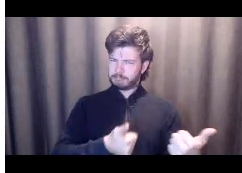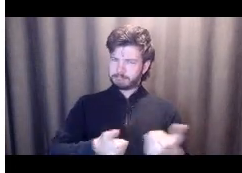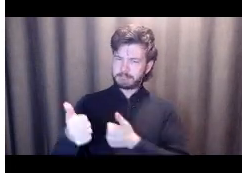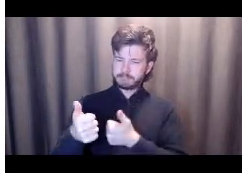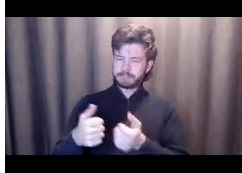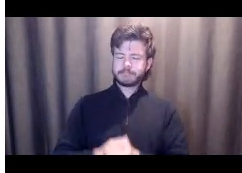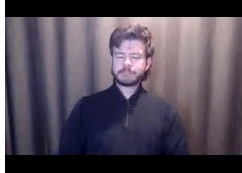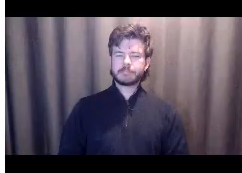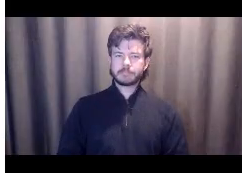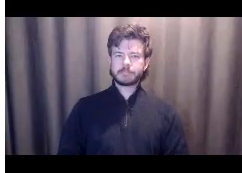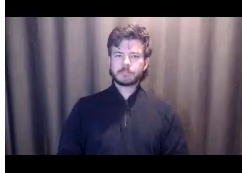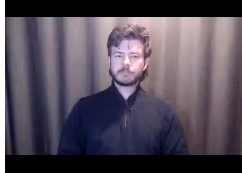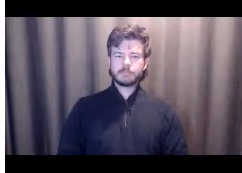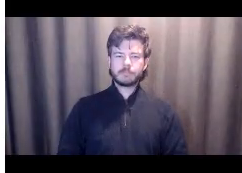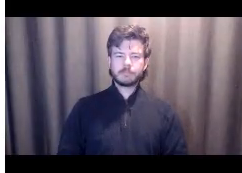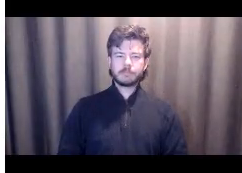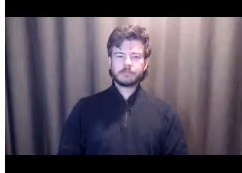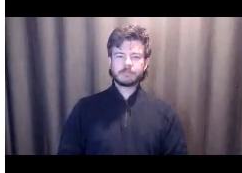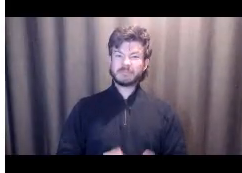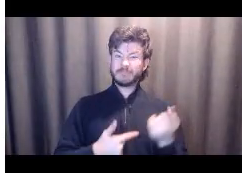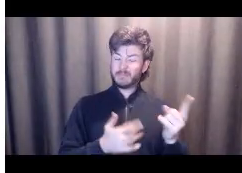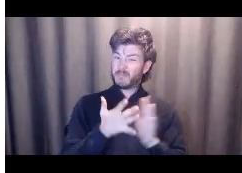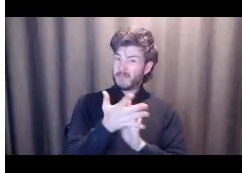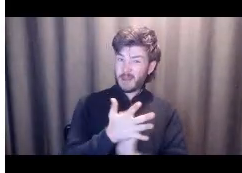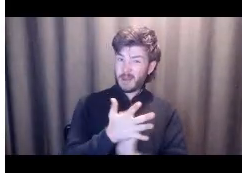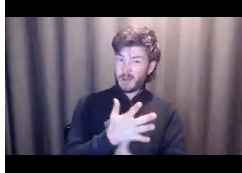Self-managing well means looking for supports that